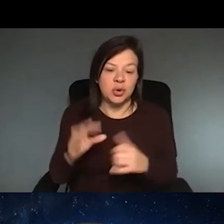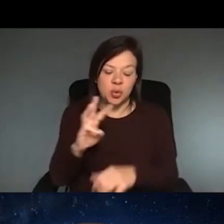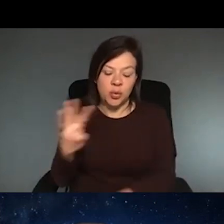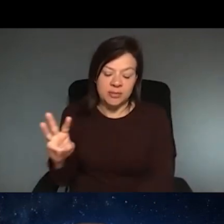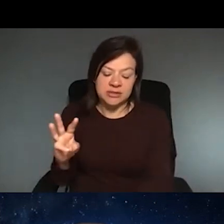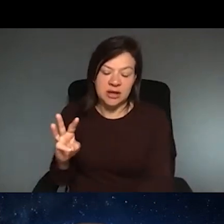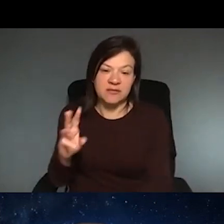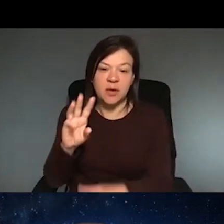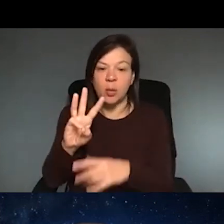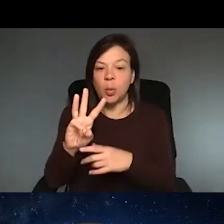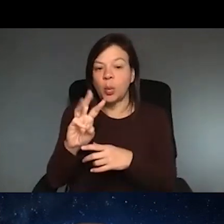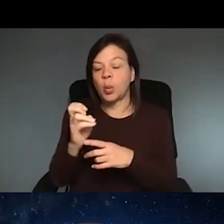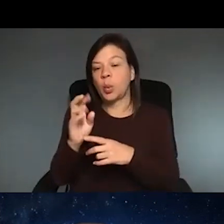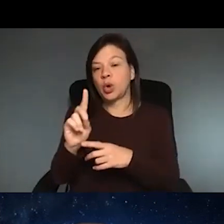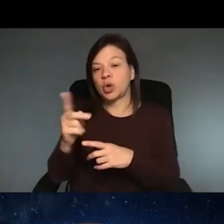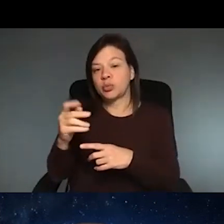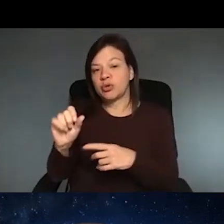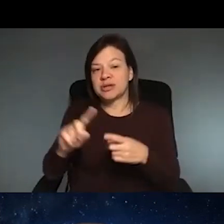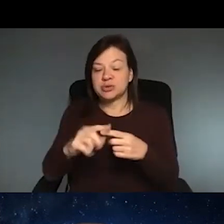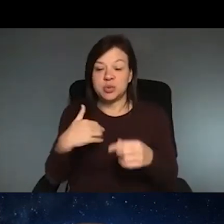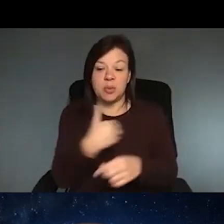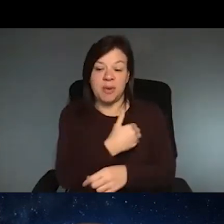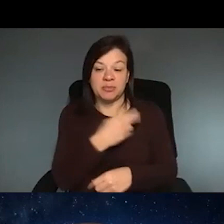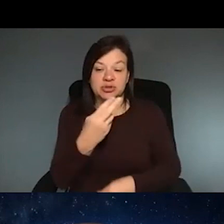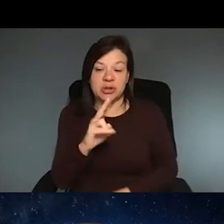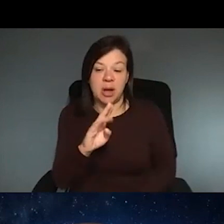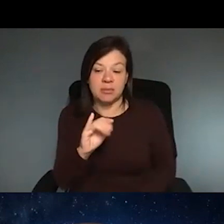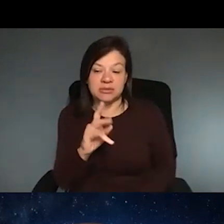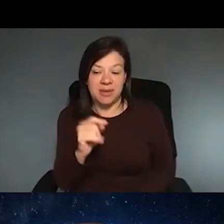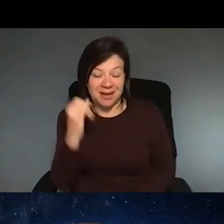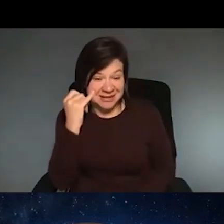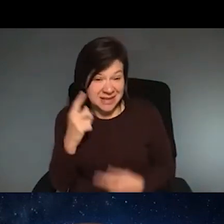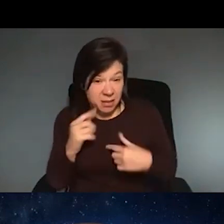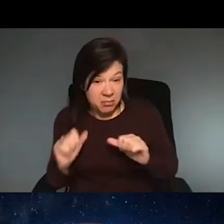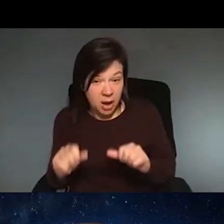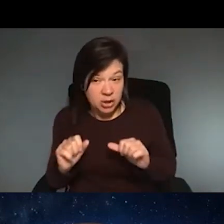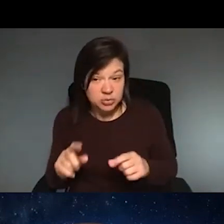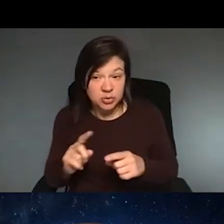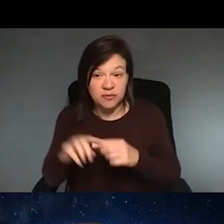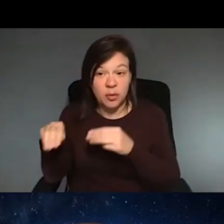FROM WORD PRESS TO MEMBERSHIP SITE IN HubSpot IS THAT POSSIBLE, MIGRATION SERVICES WITH CERTAIN NUMBERS OF